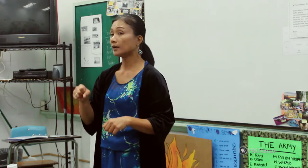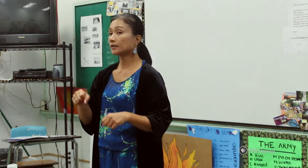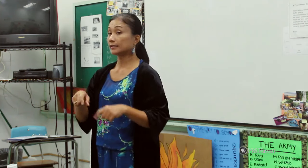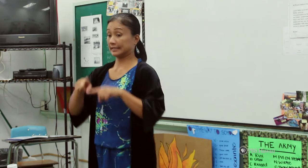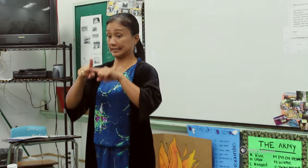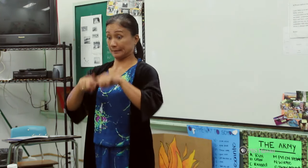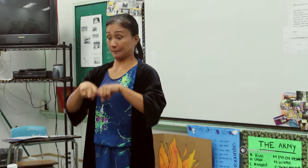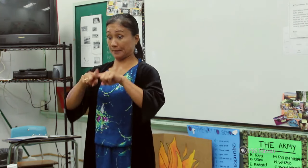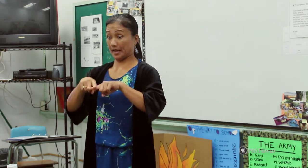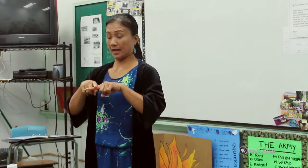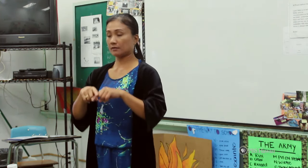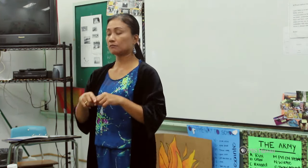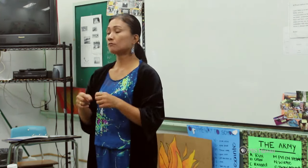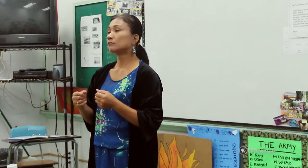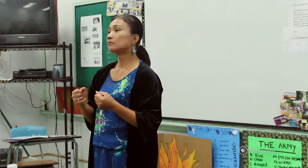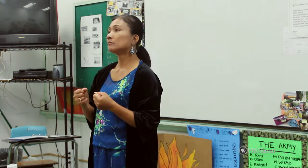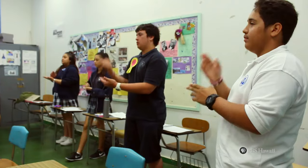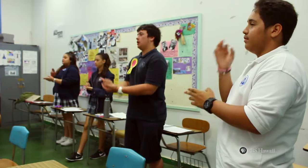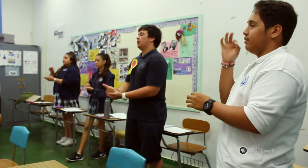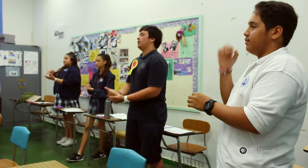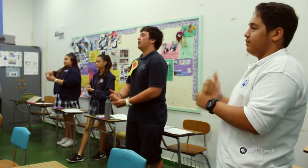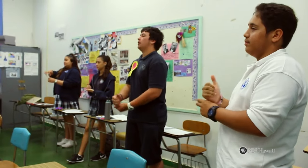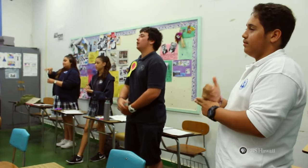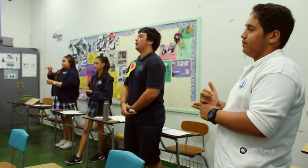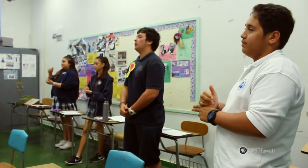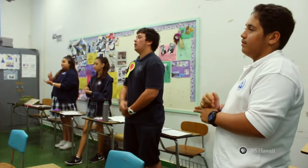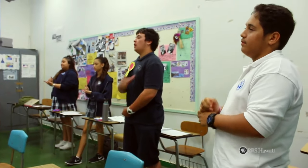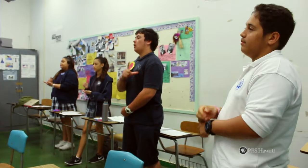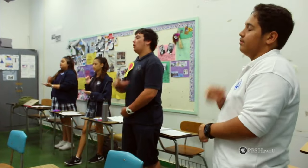Here is Marylou Beal speaking through her interpreter.